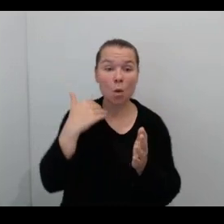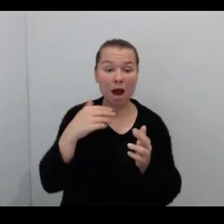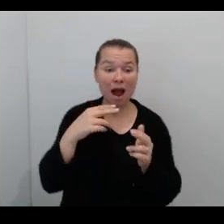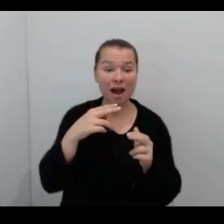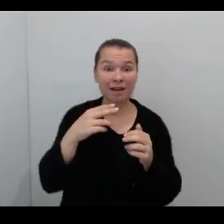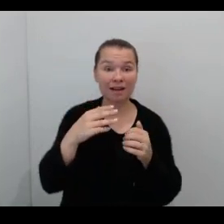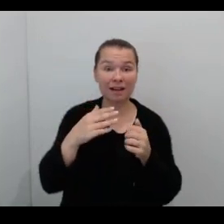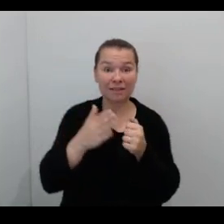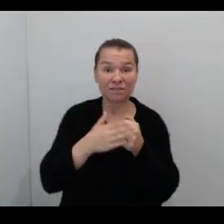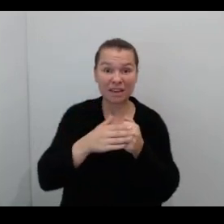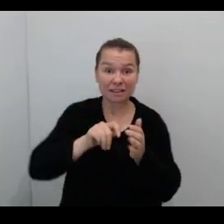Wow.